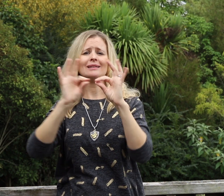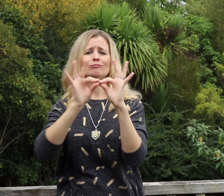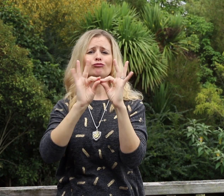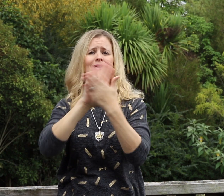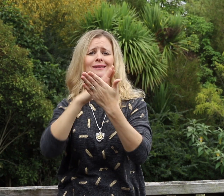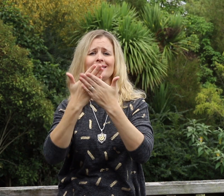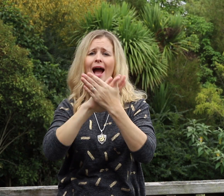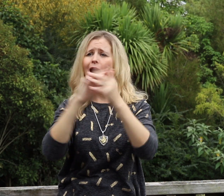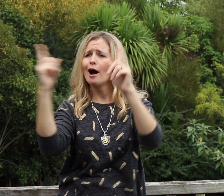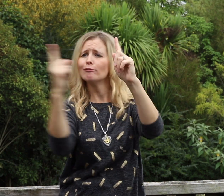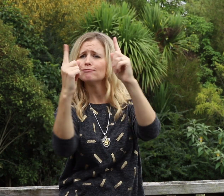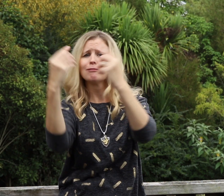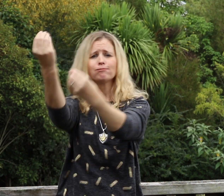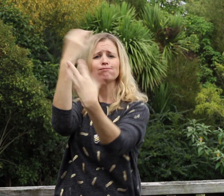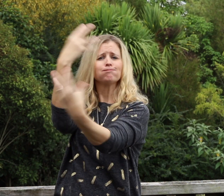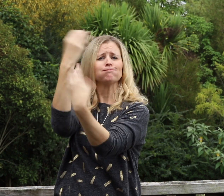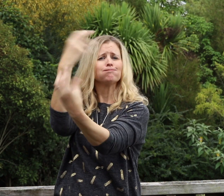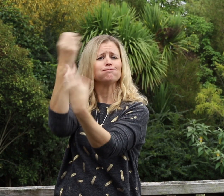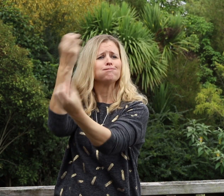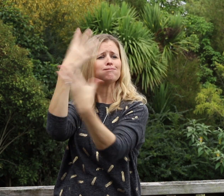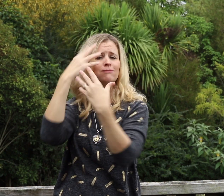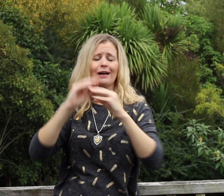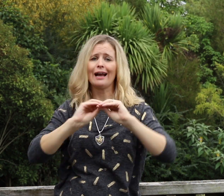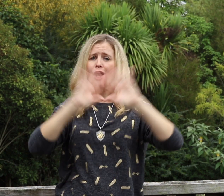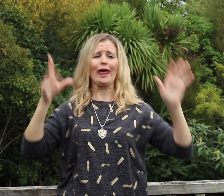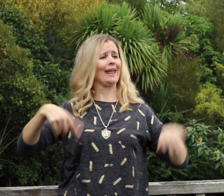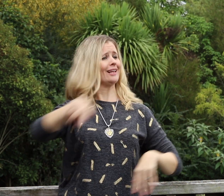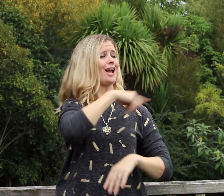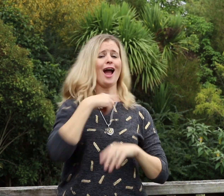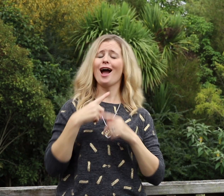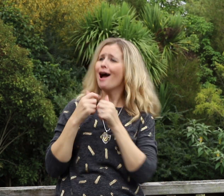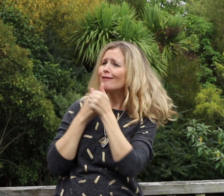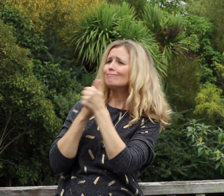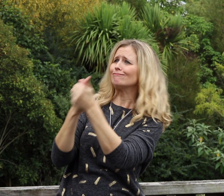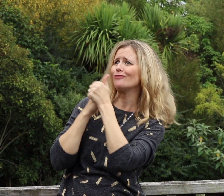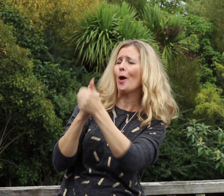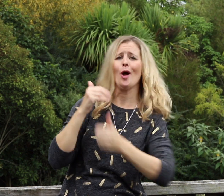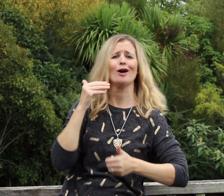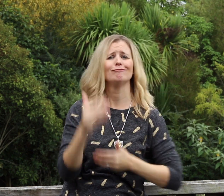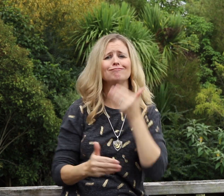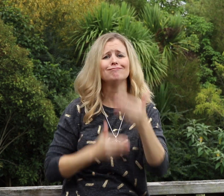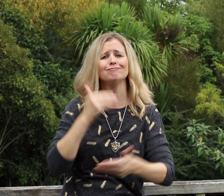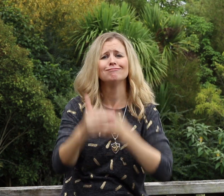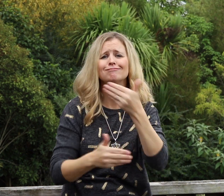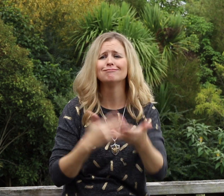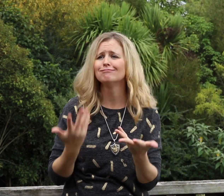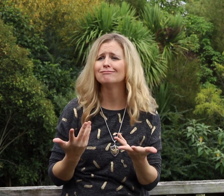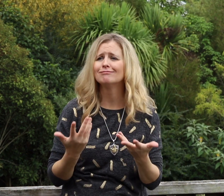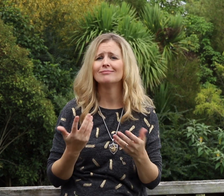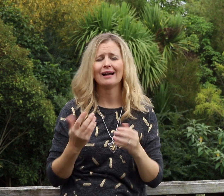The Deaf communities have been sharing and circulating